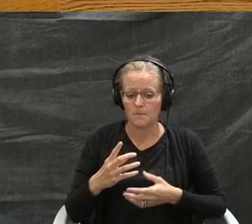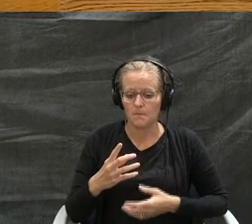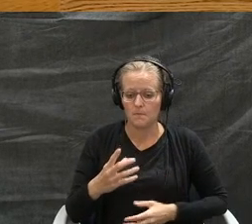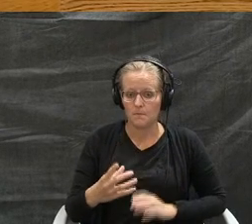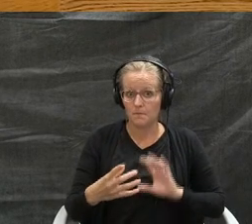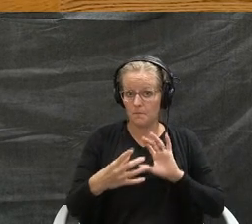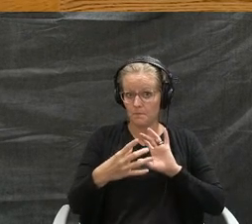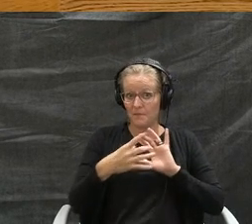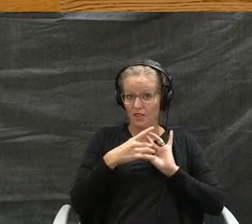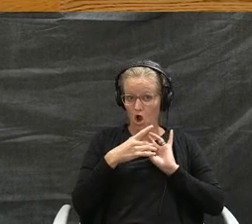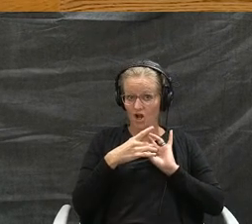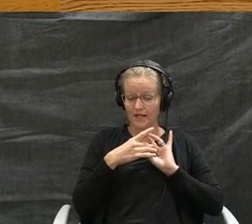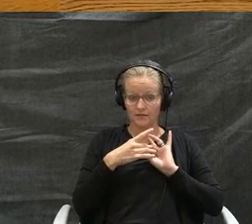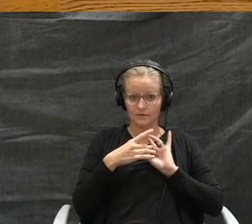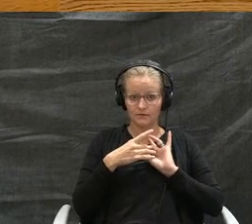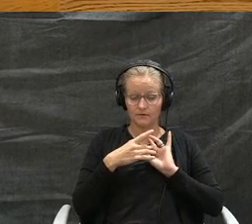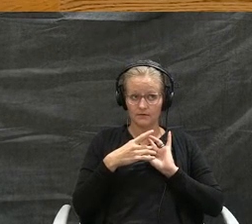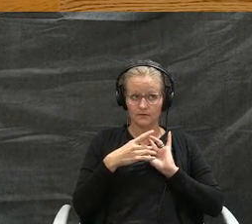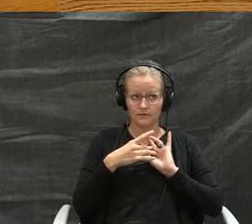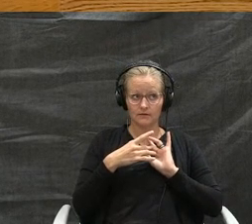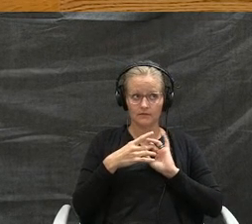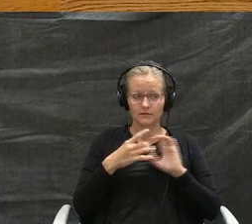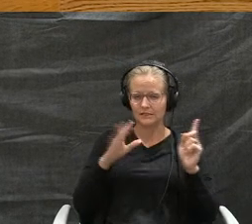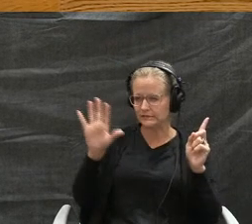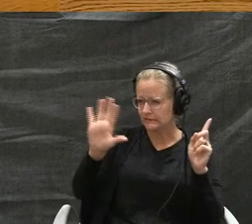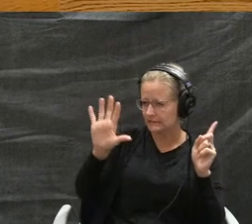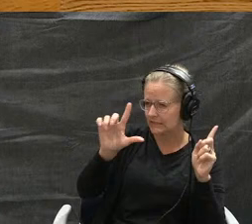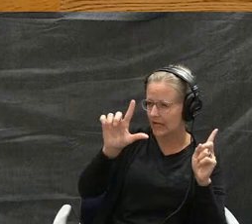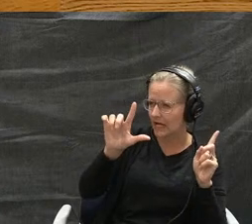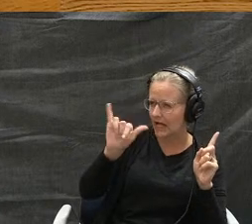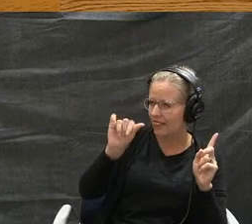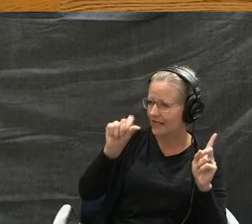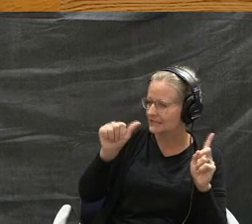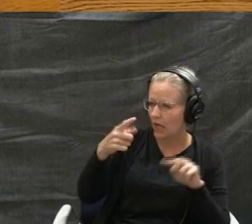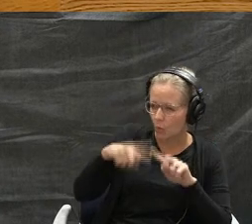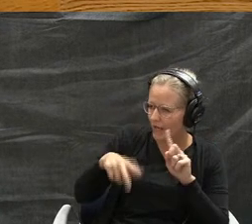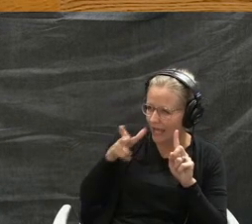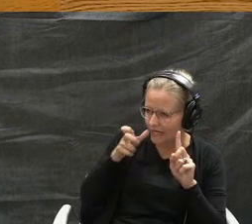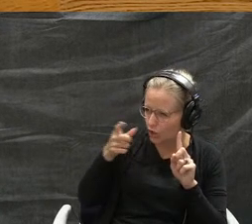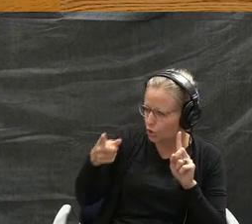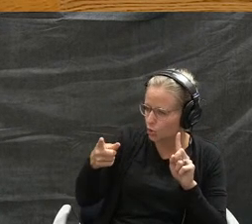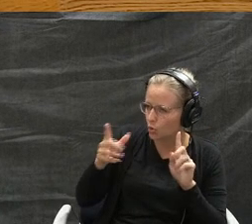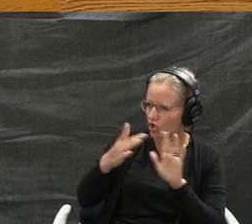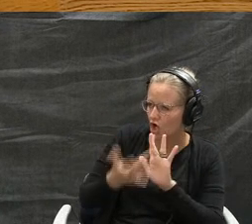And we'd iconography. Important. Since I.